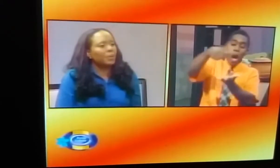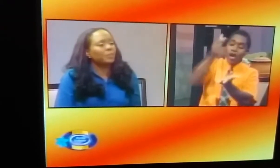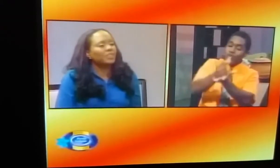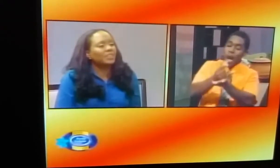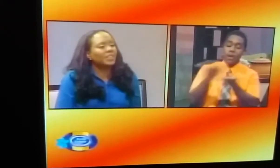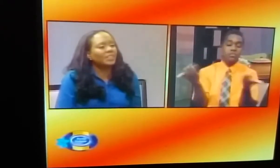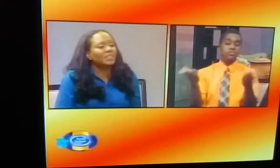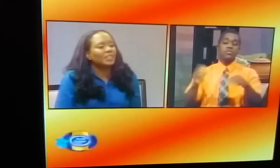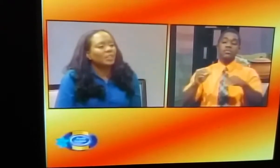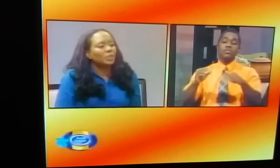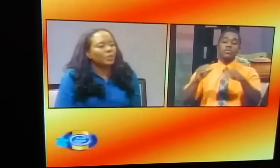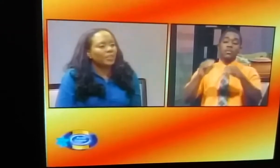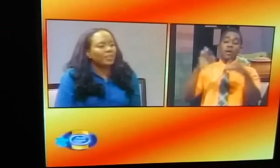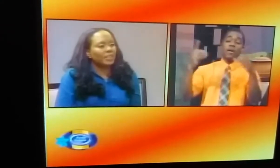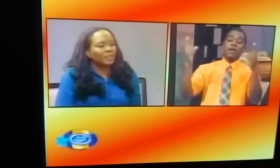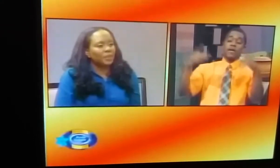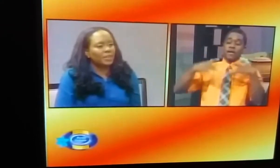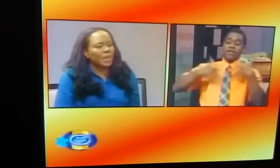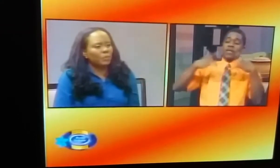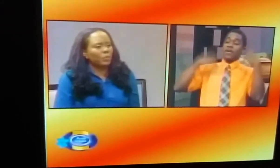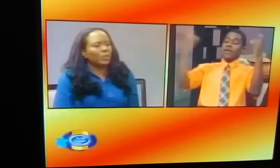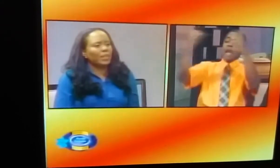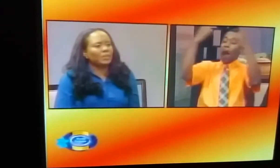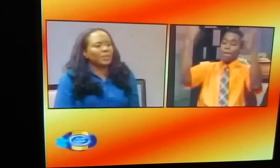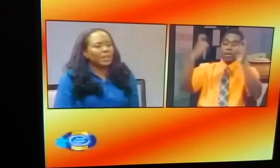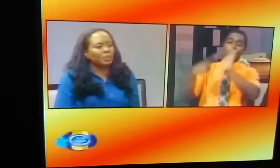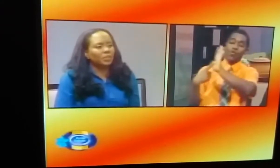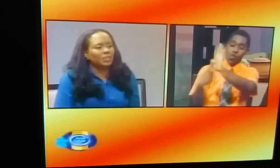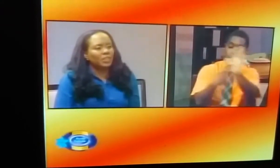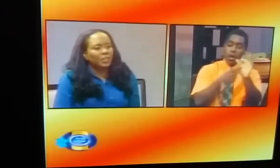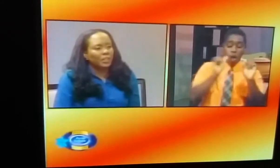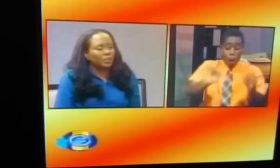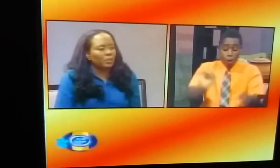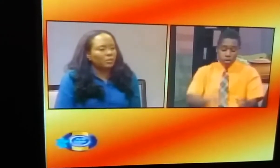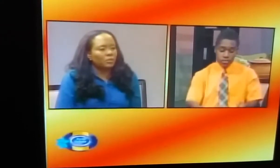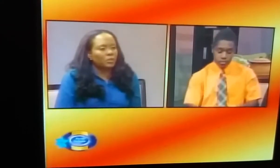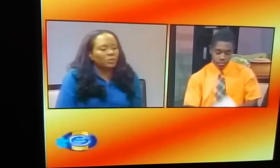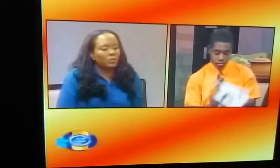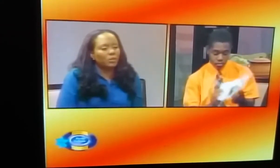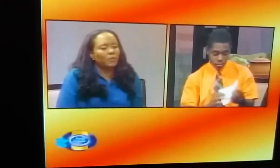people see us doing things for example we would like to be able to you know do some